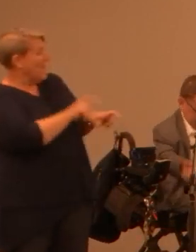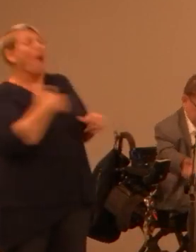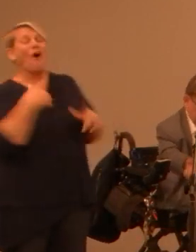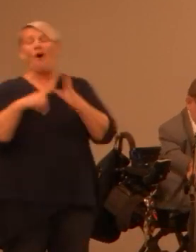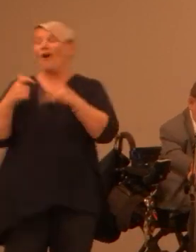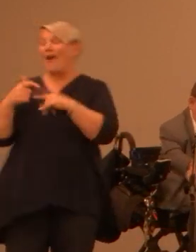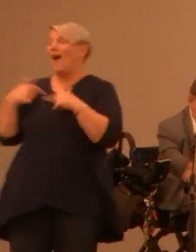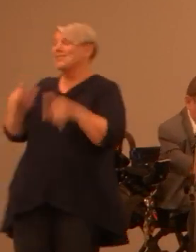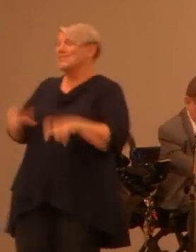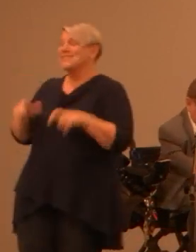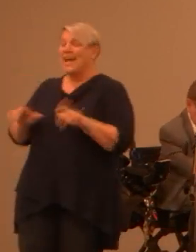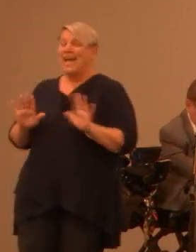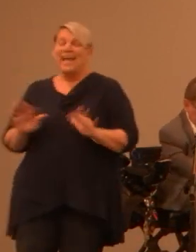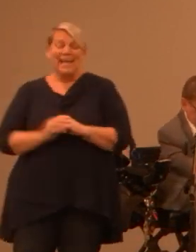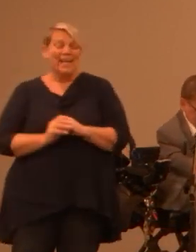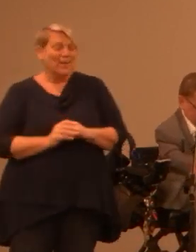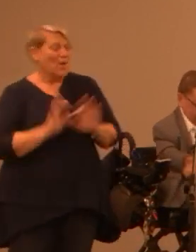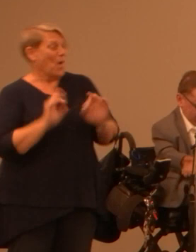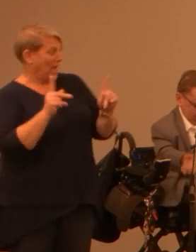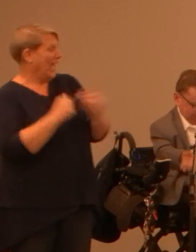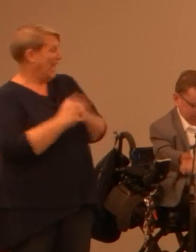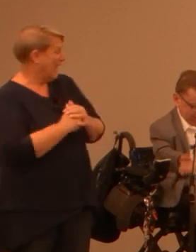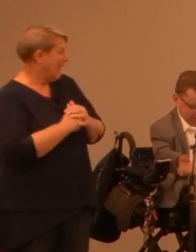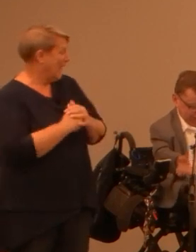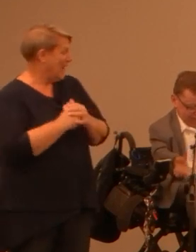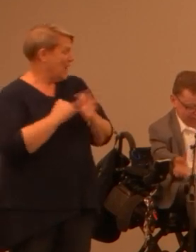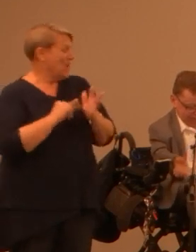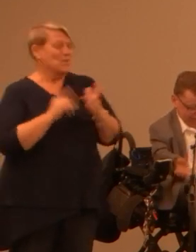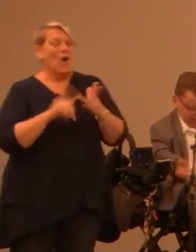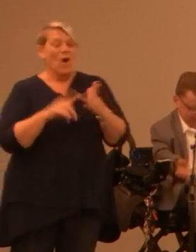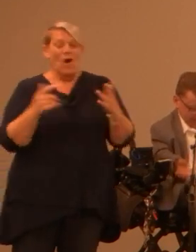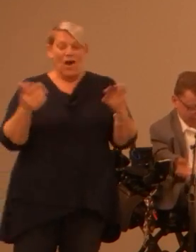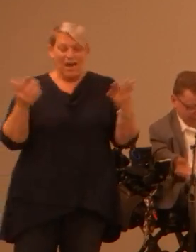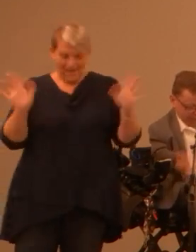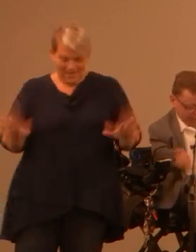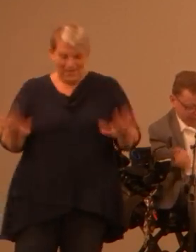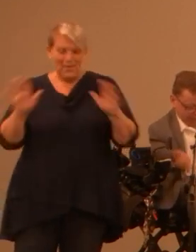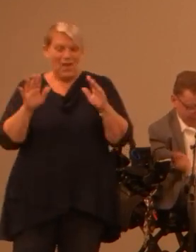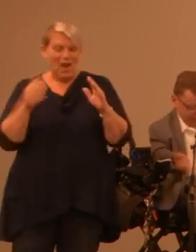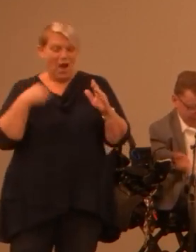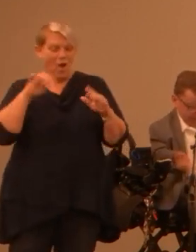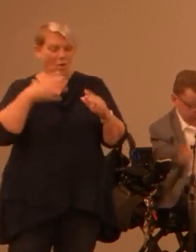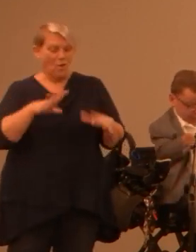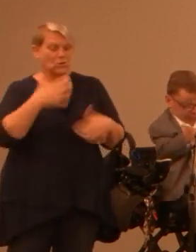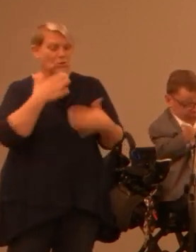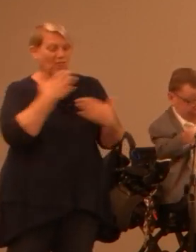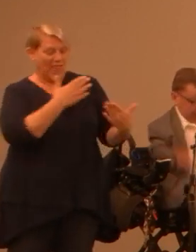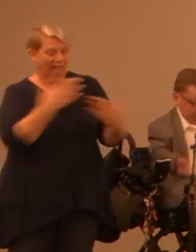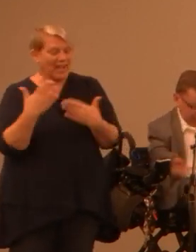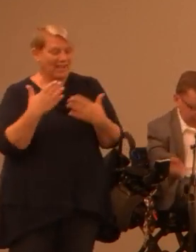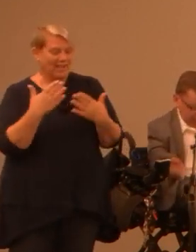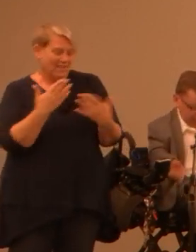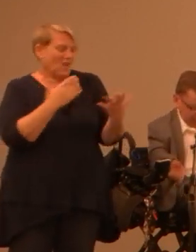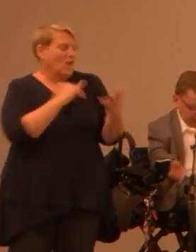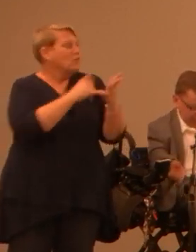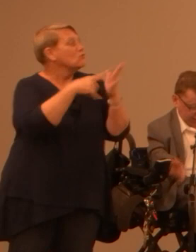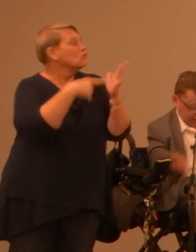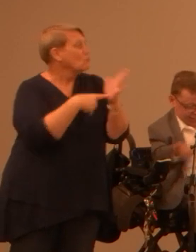Justin: So I'll wrap it up everybody, so I'd like to thank Scott for initiating